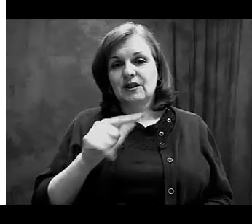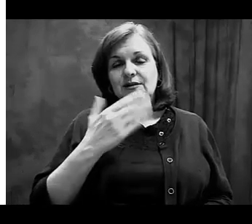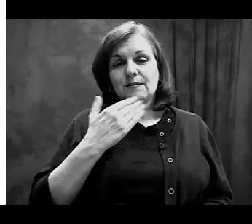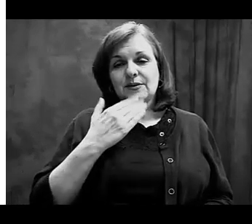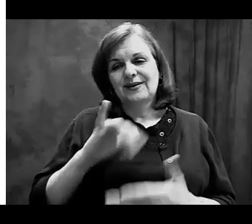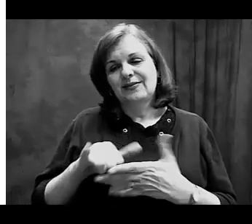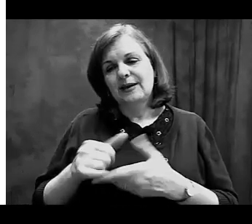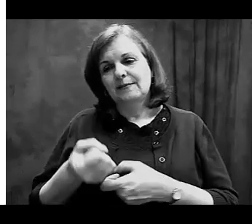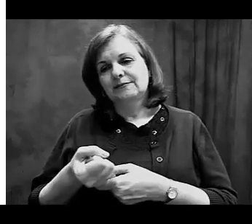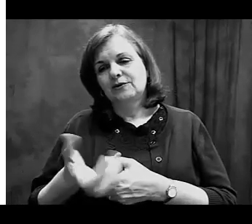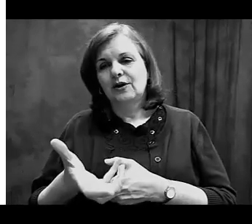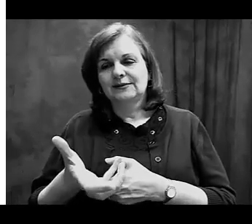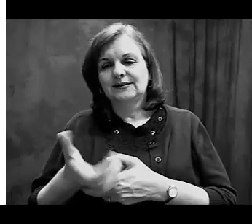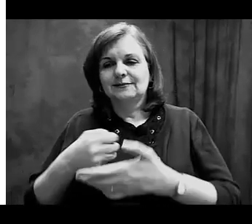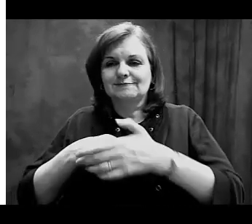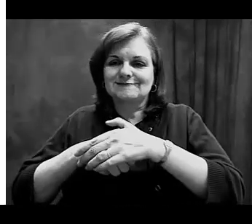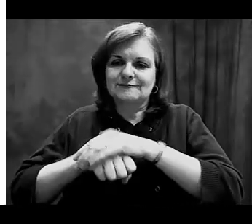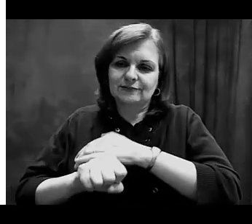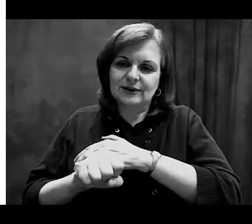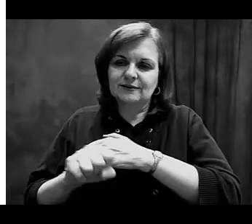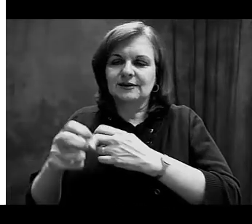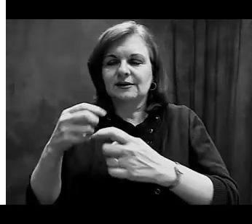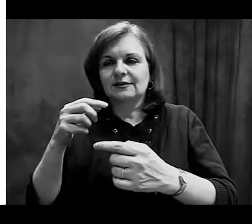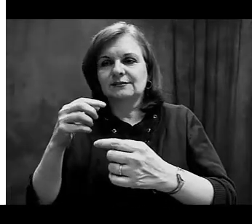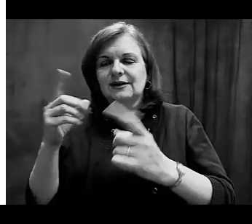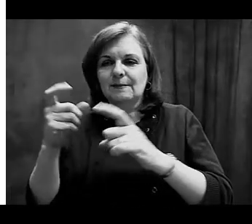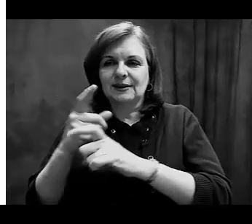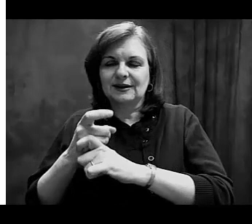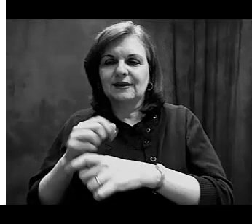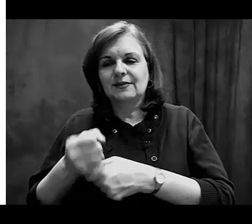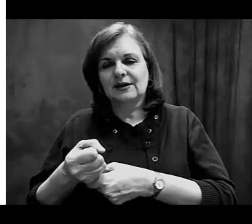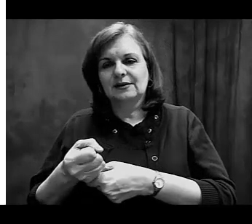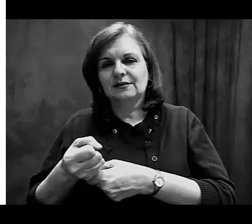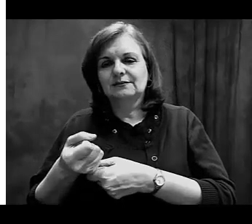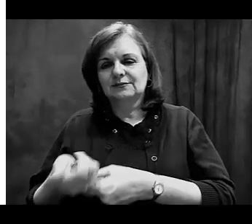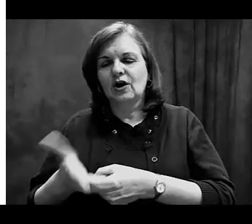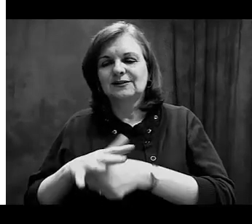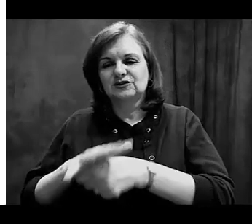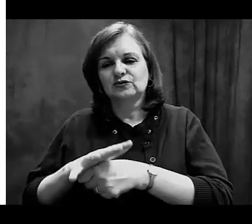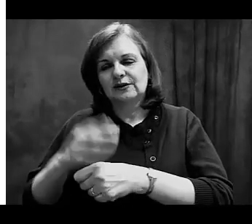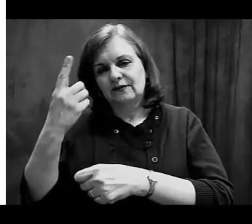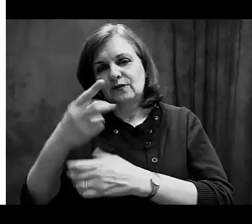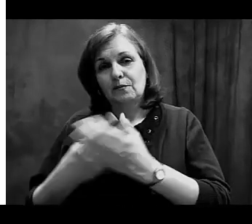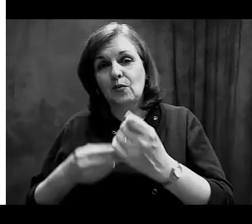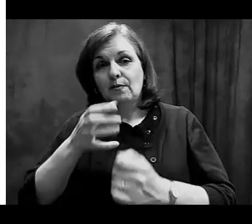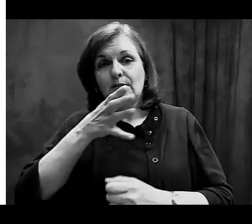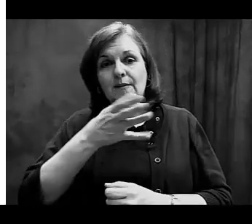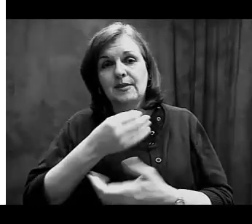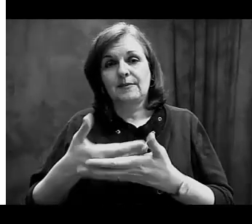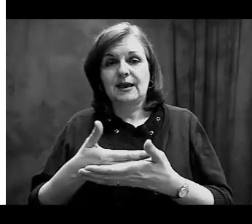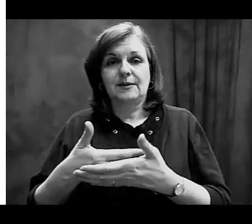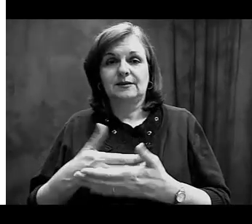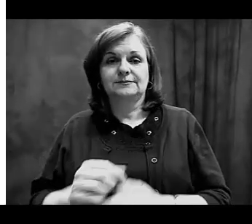it can complicate delivery -- puts a lot of strain on mom puts a lot of strain on the little one.